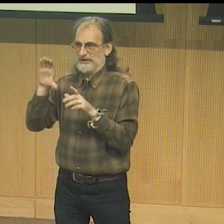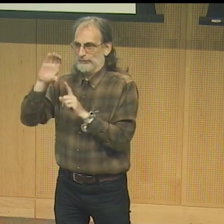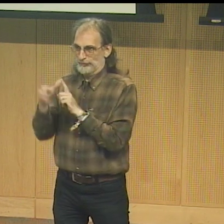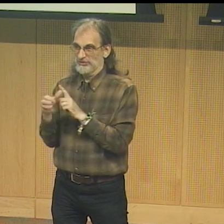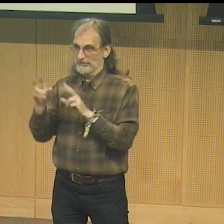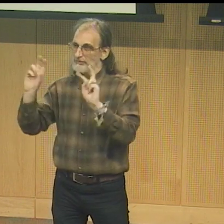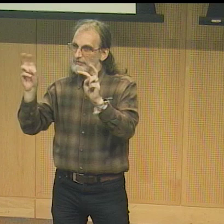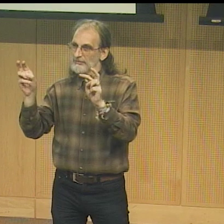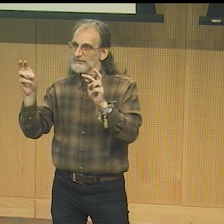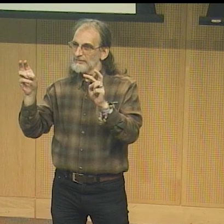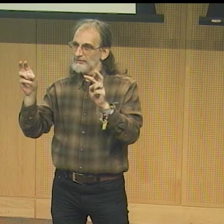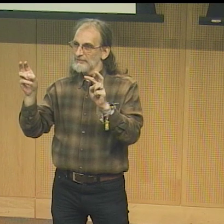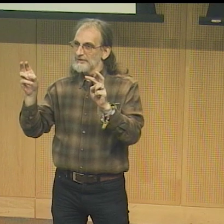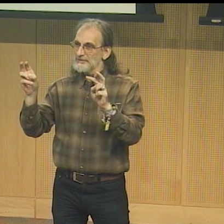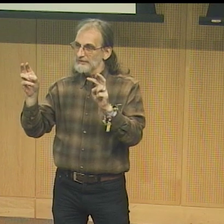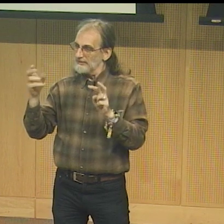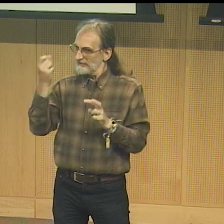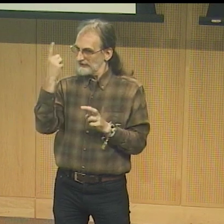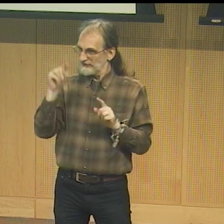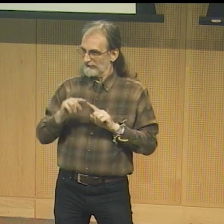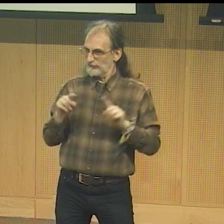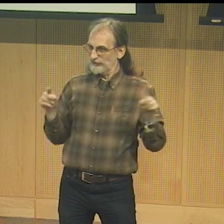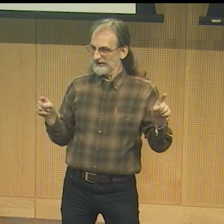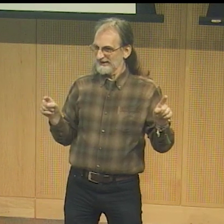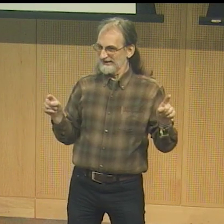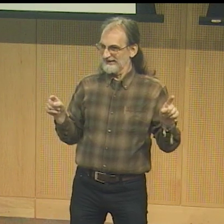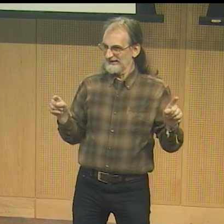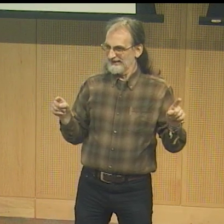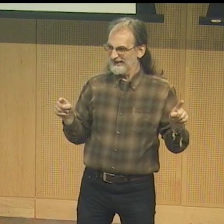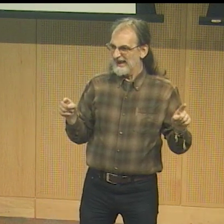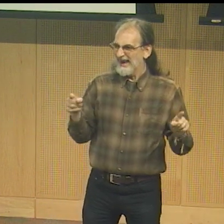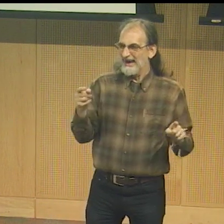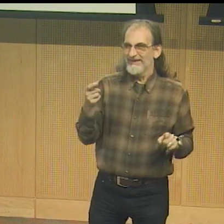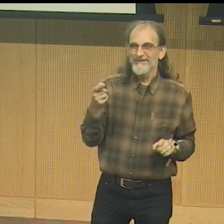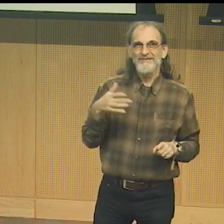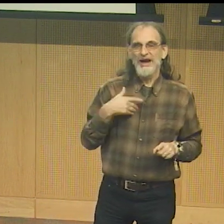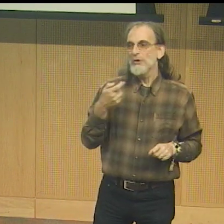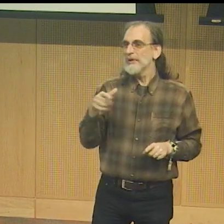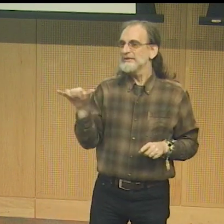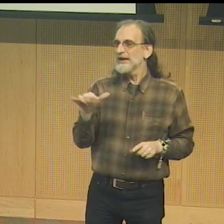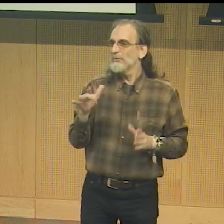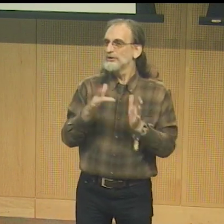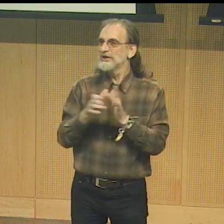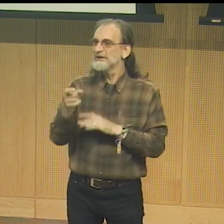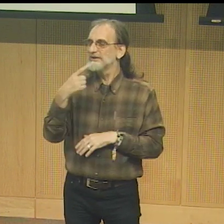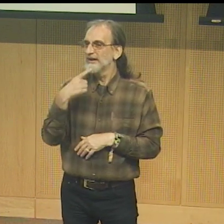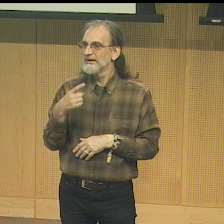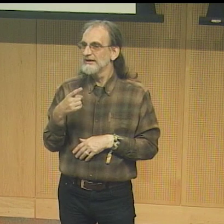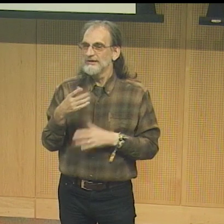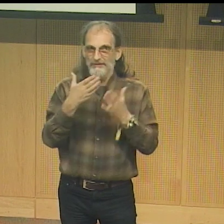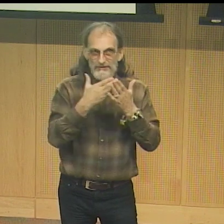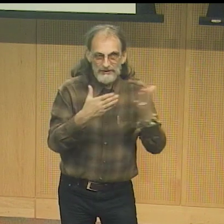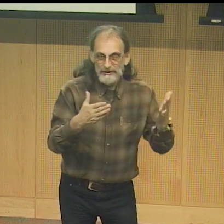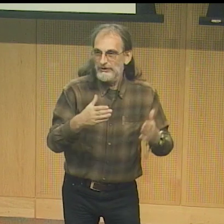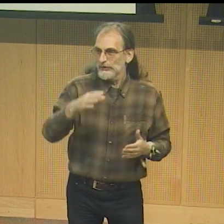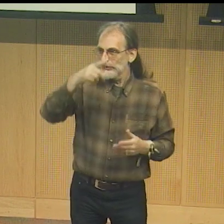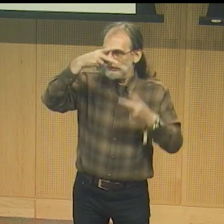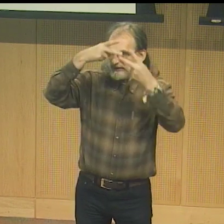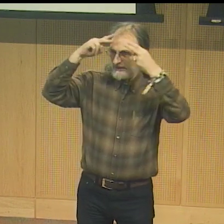and community understanding, our Deafhood experiences. They are two simultaneous yet distinct efforts that we need